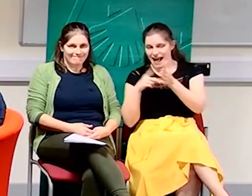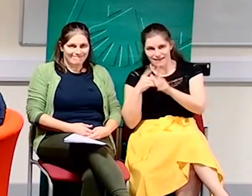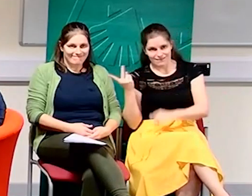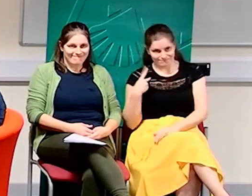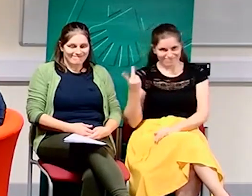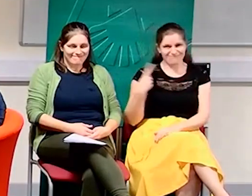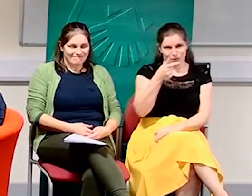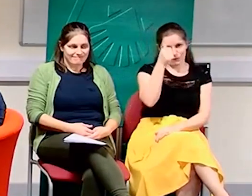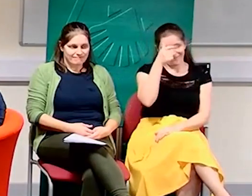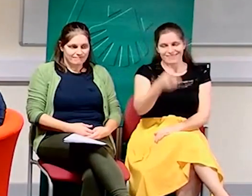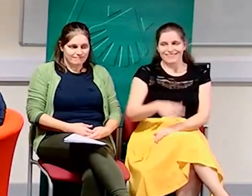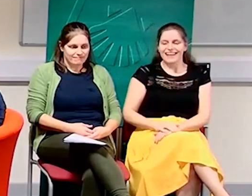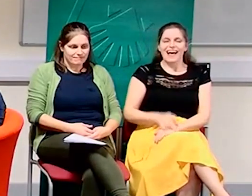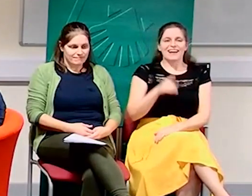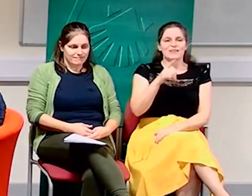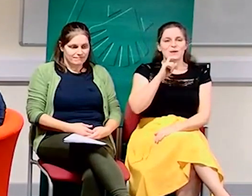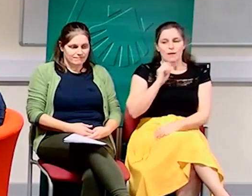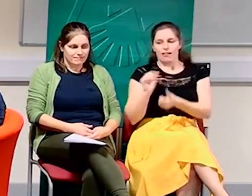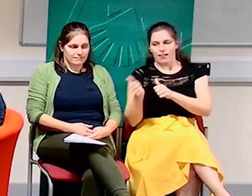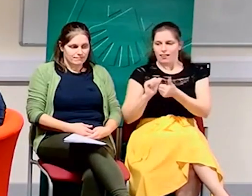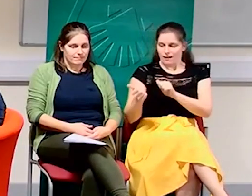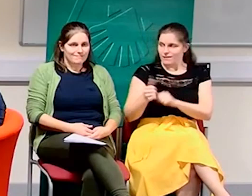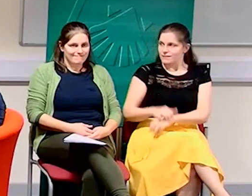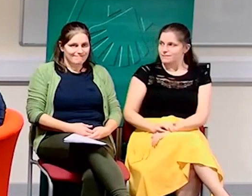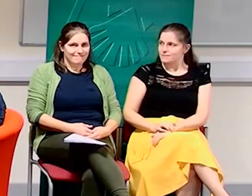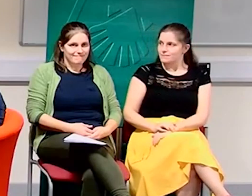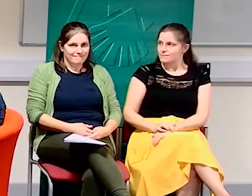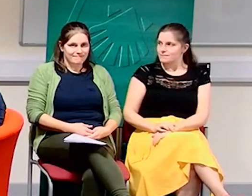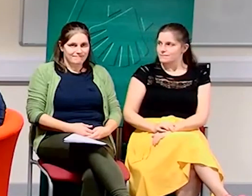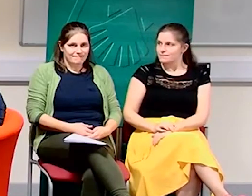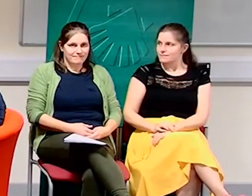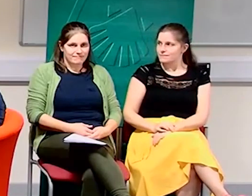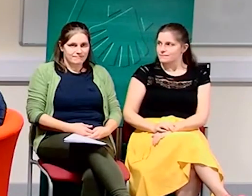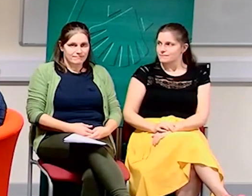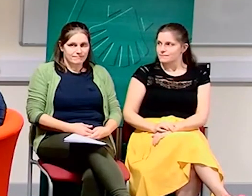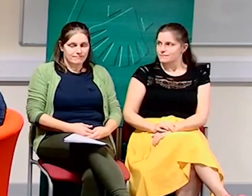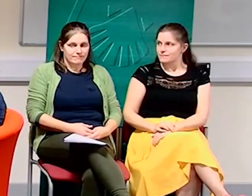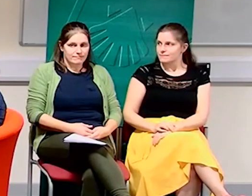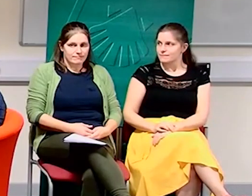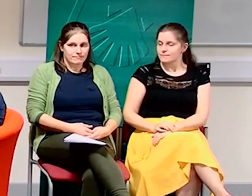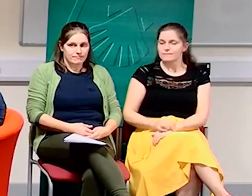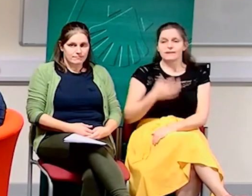it in turns to interpret for us this evening and finally if you please note that the event is being